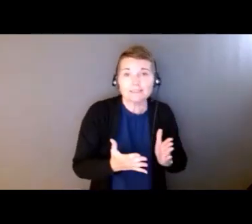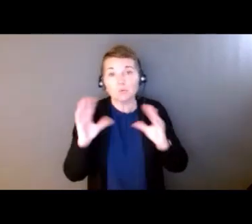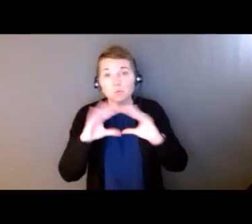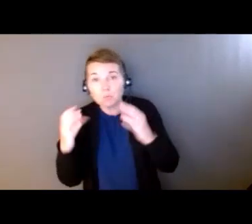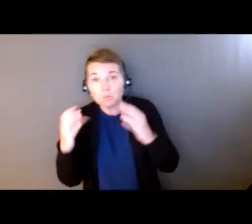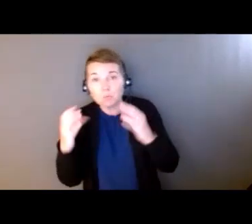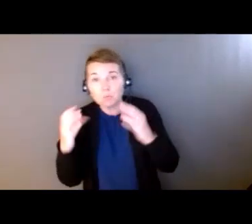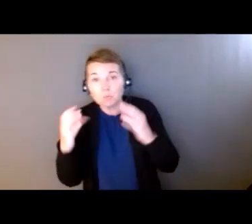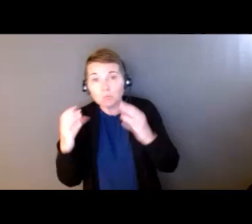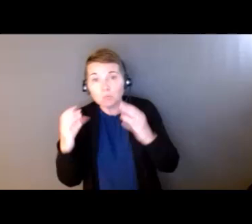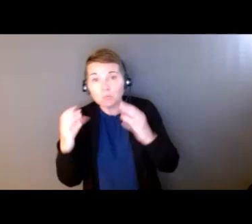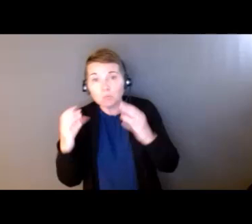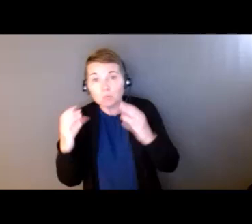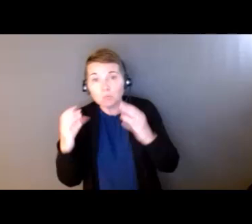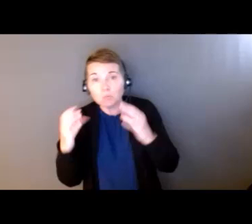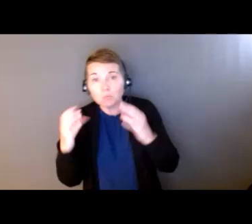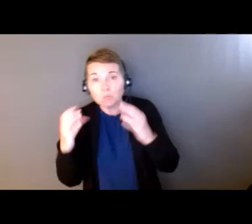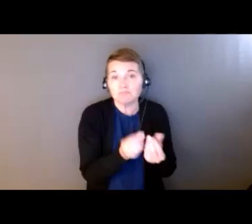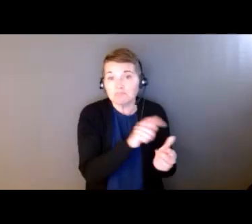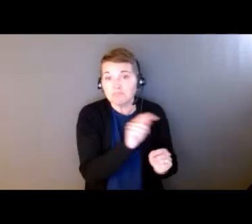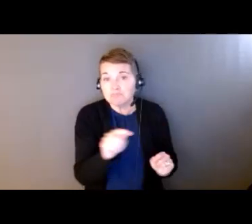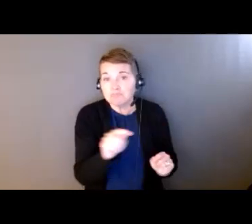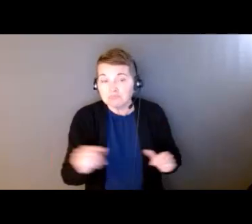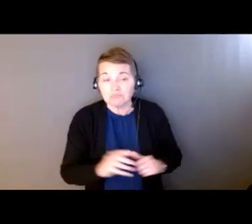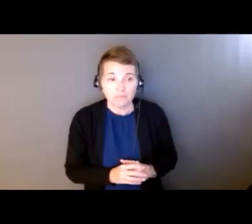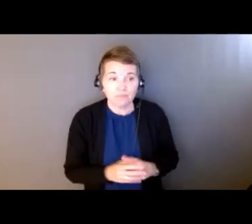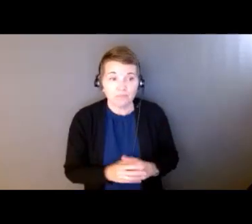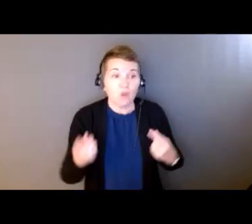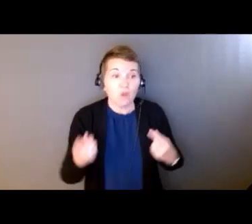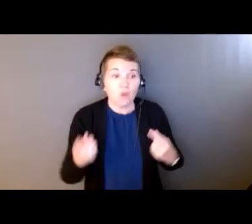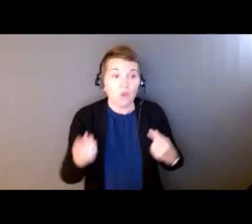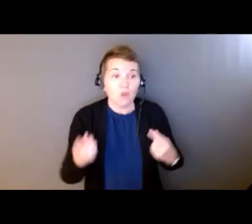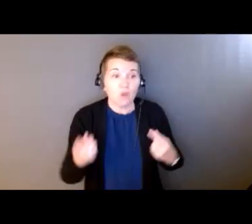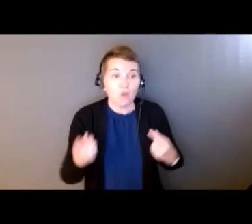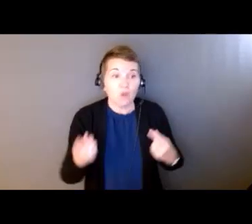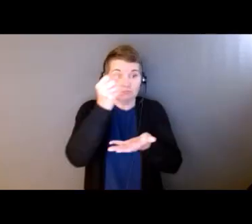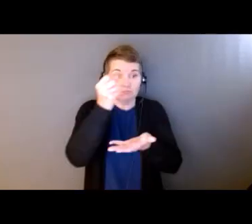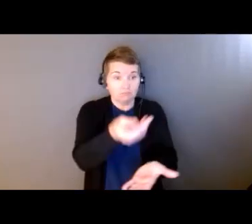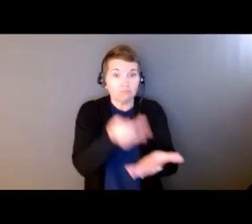These grants support the presentation and exhibition of performances and works by